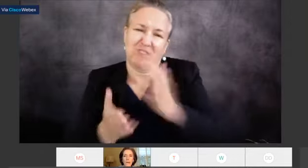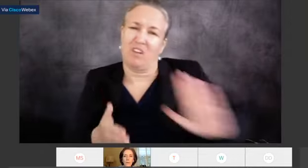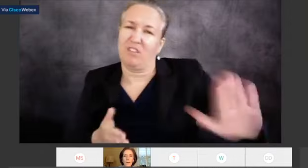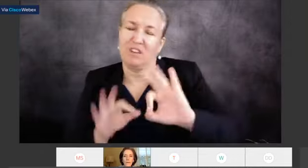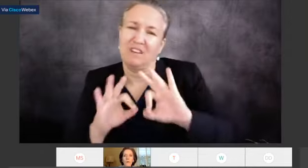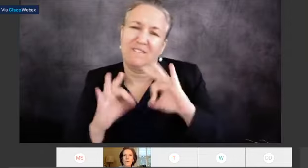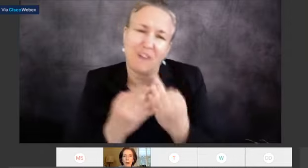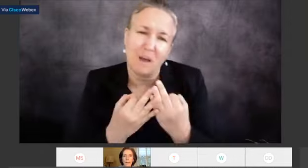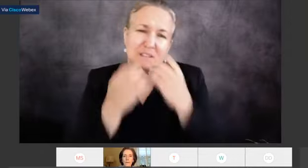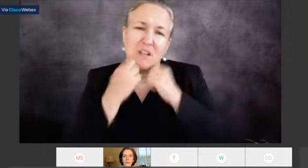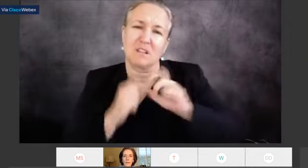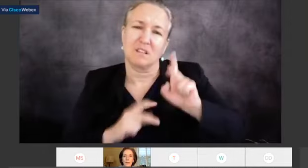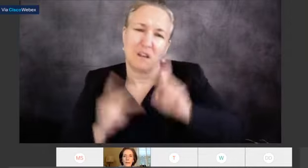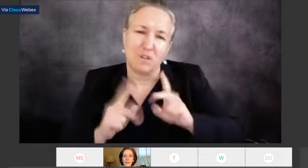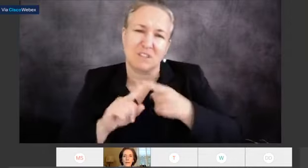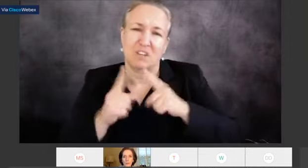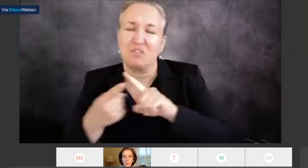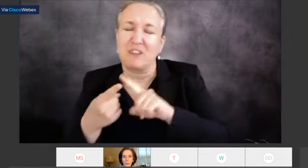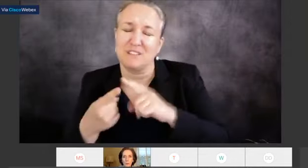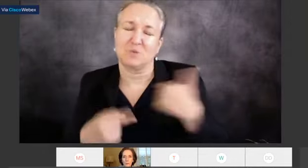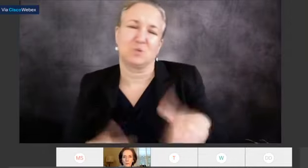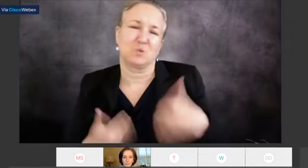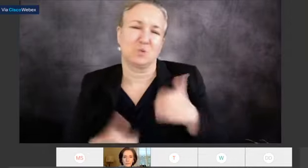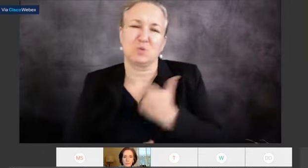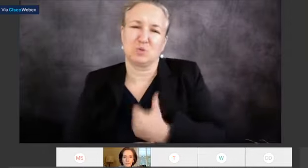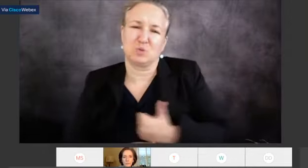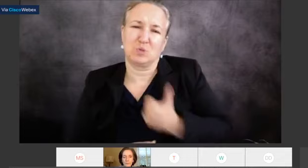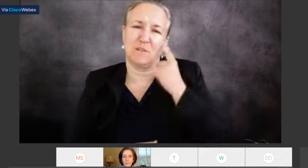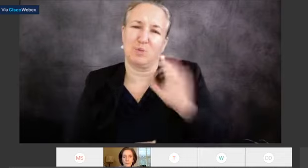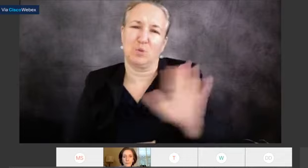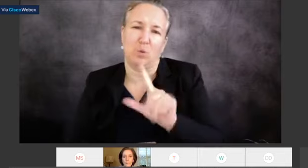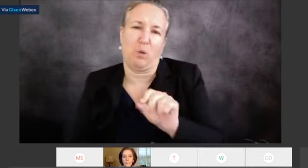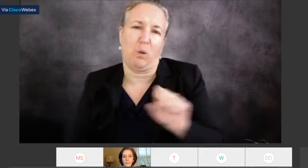loved ones and friends of these individuals